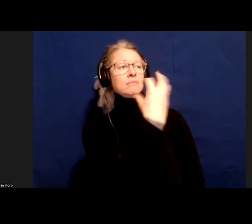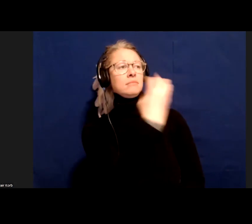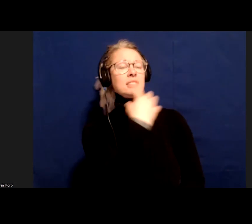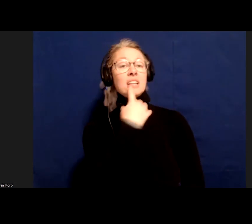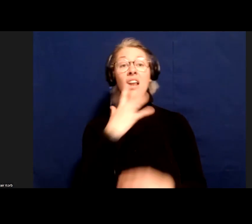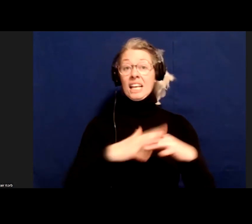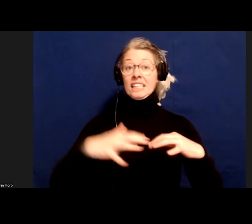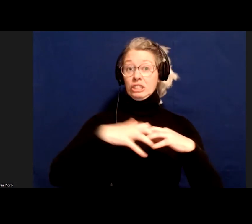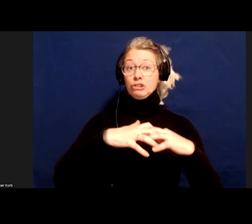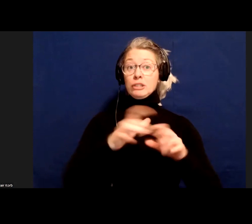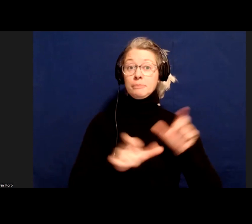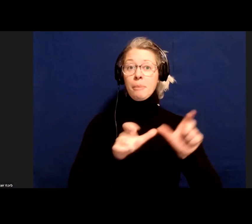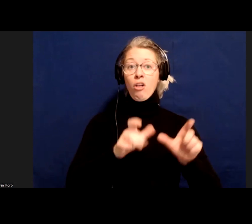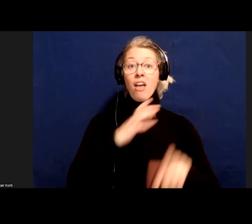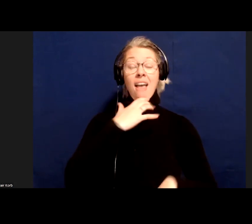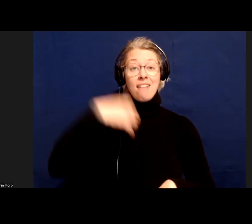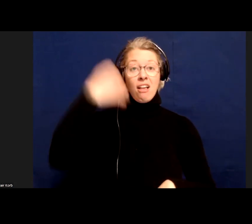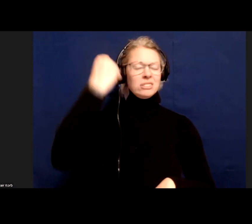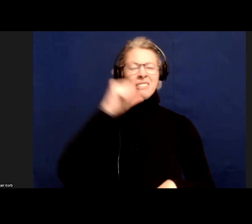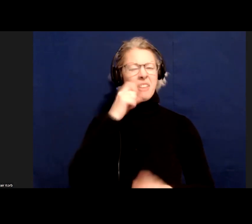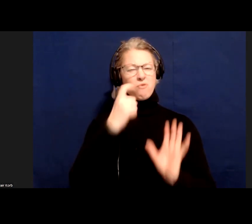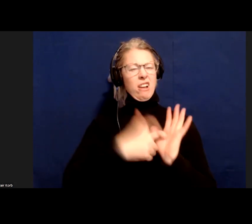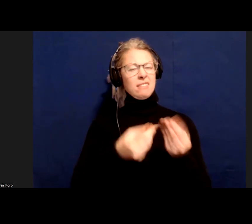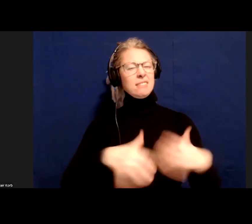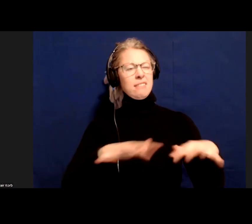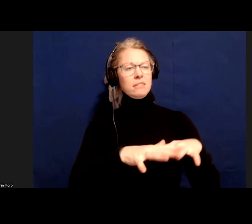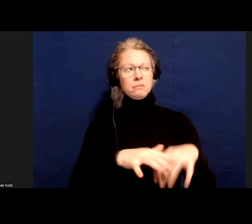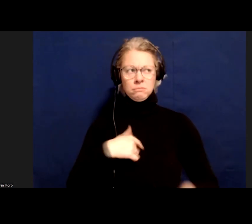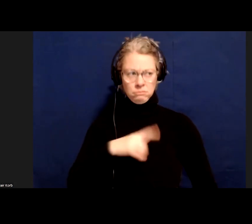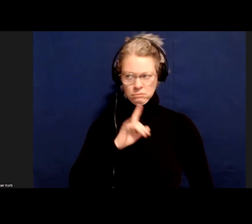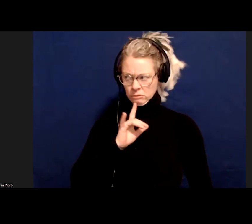in particular don't do land acknowledgments. And I was like, Really? Because I've heard